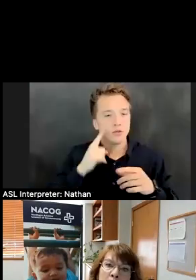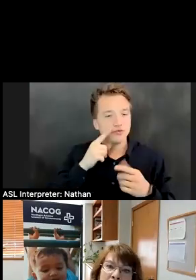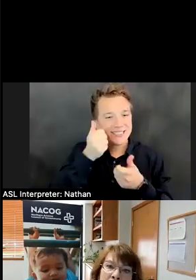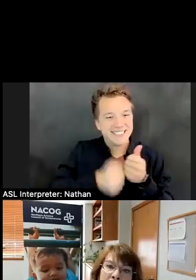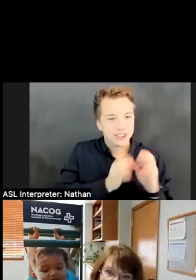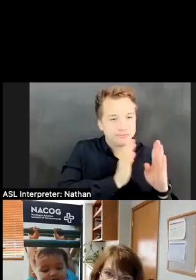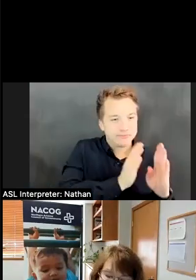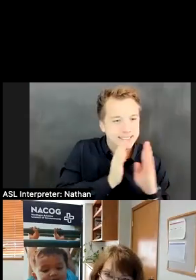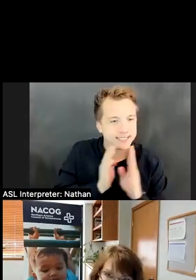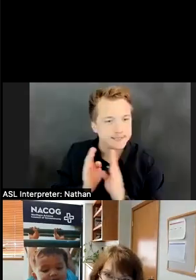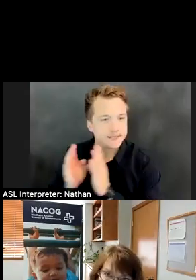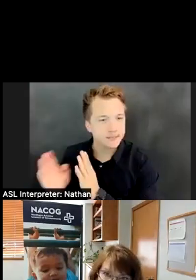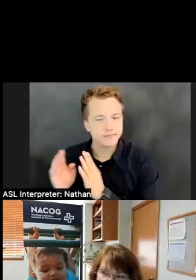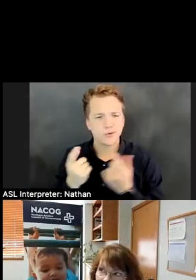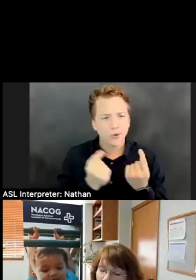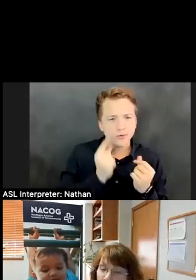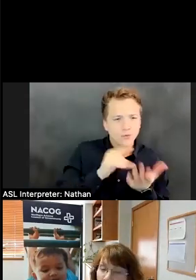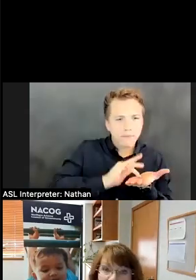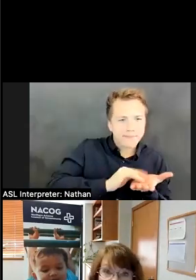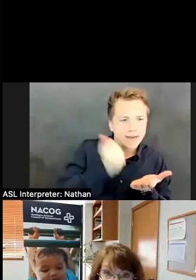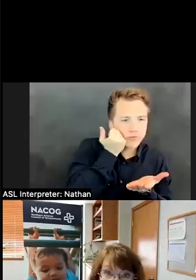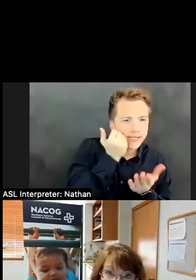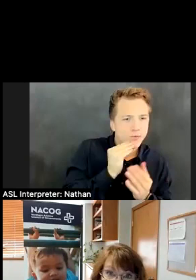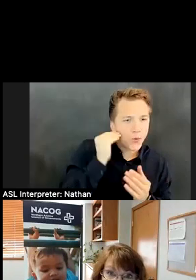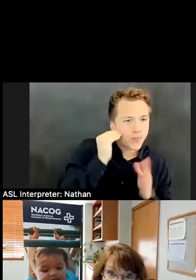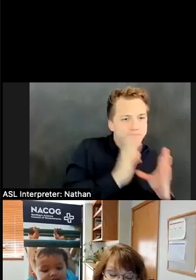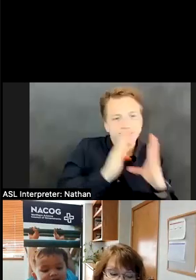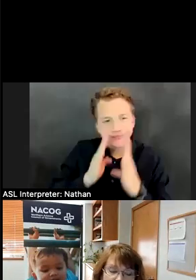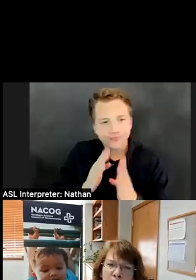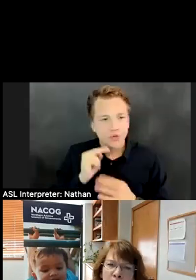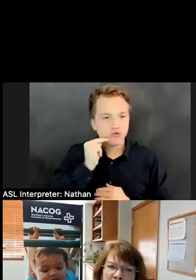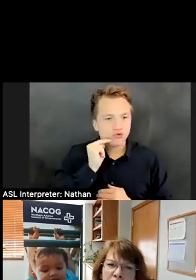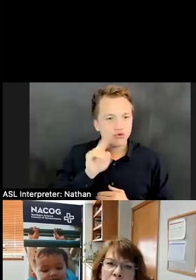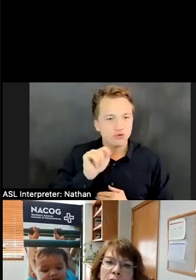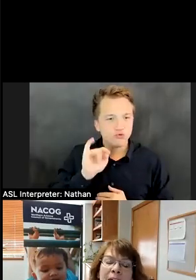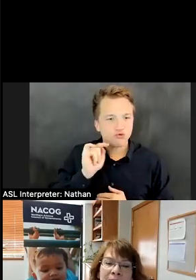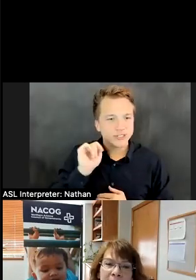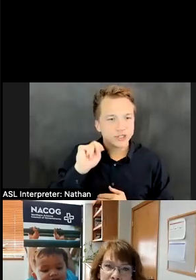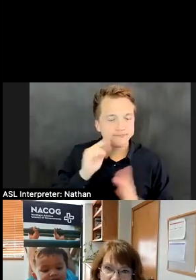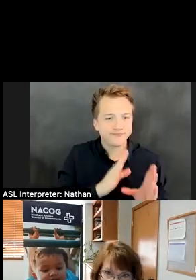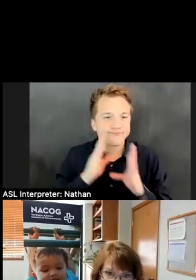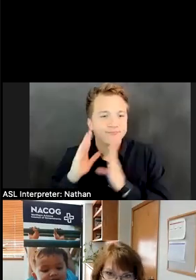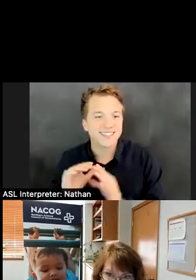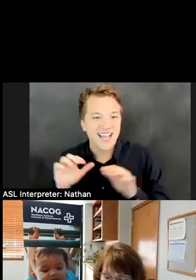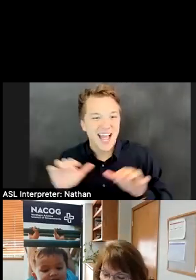What will we do for medical and dental homes? What will we do for nutrition? What will we do for active supervision?